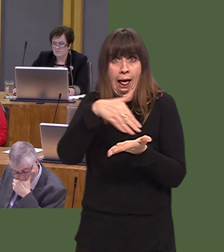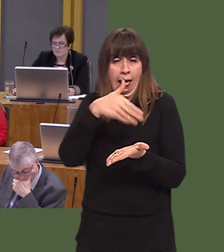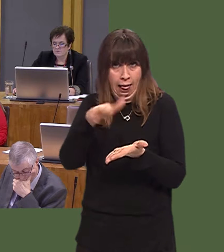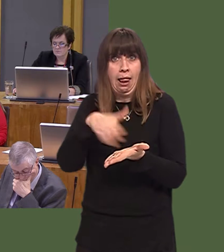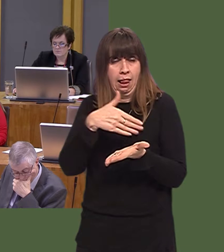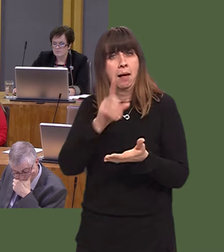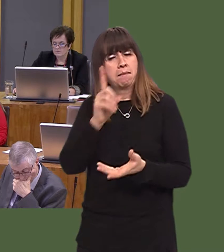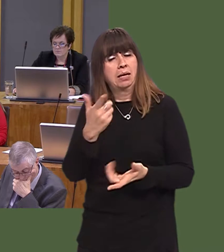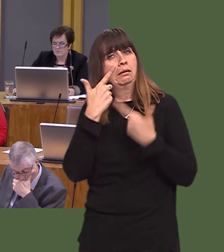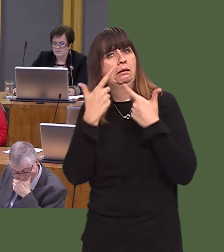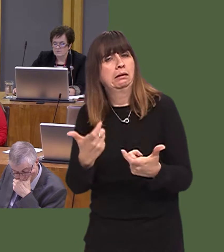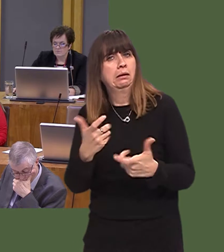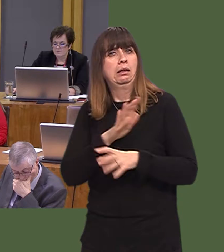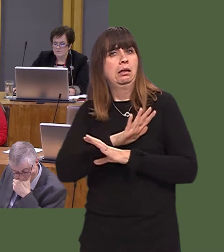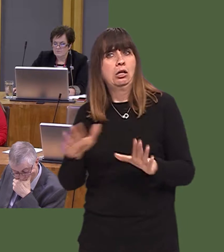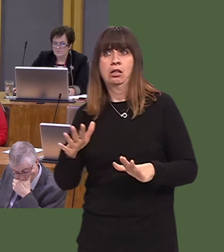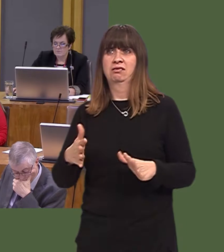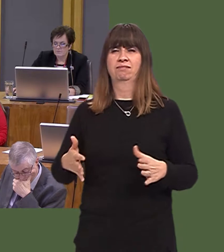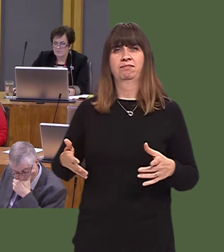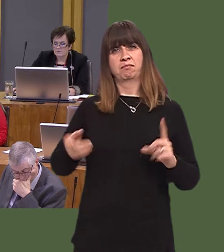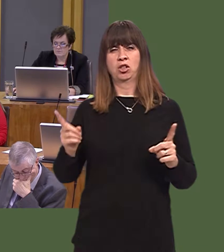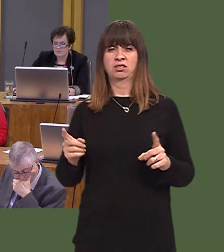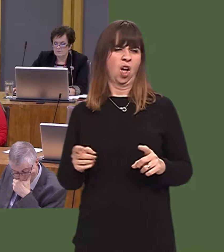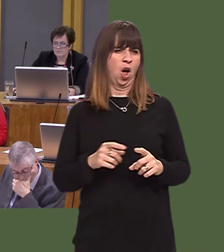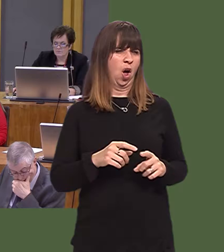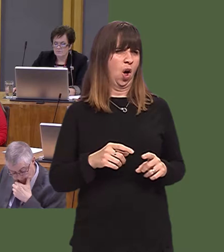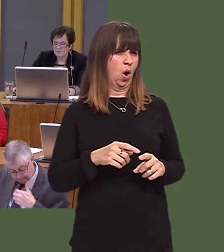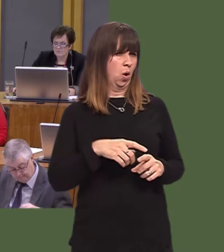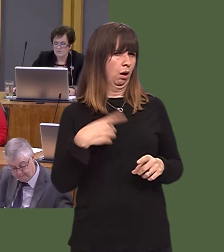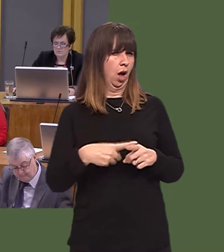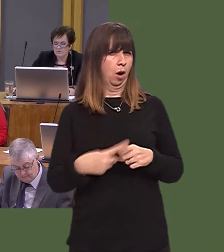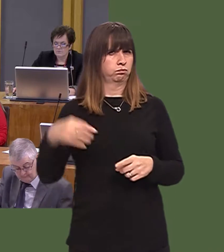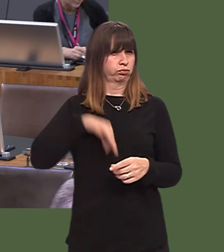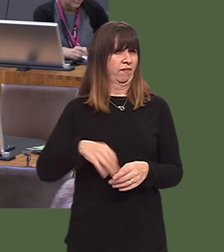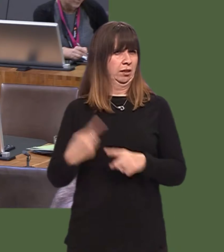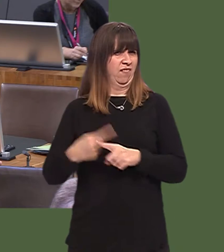to make sure that employers are not tempted to replace human beings with machines because of a productivity issue.